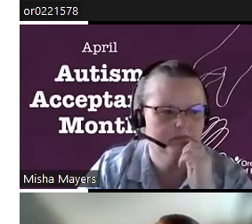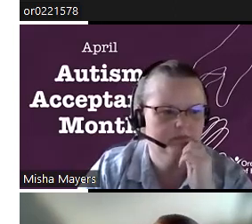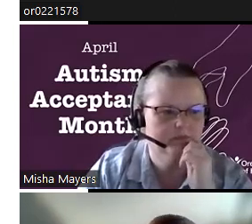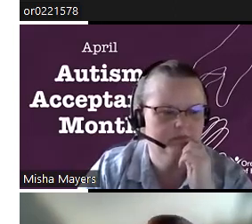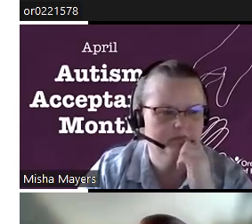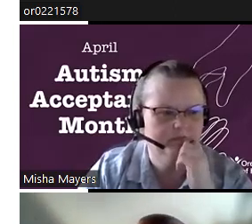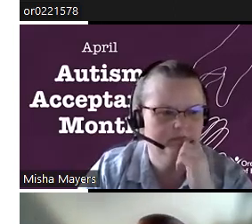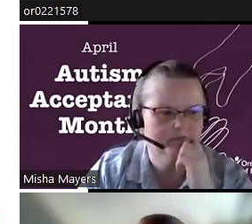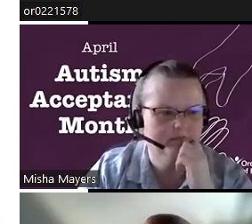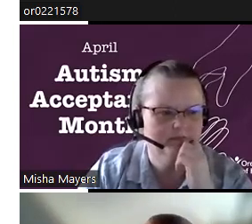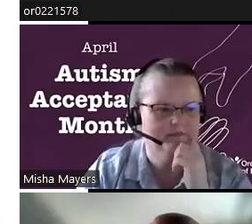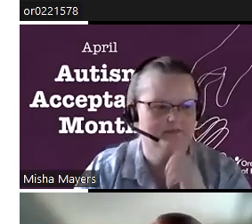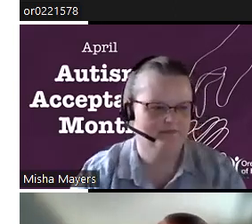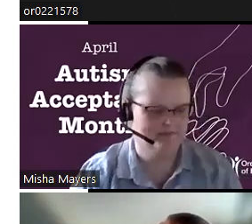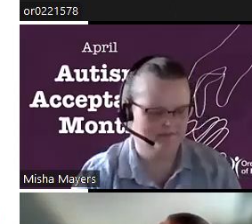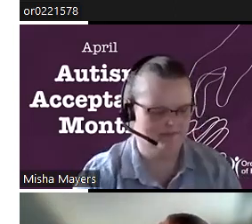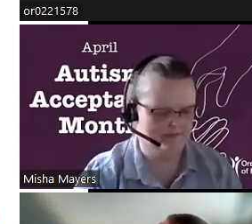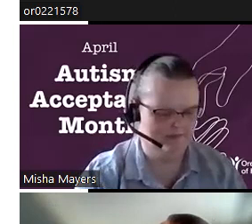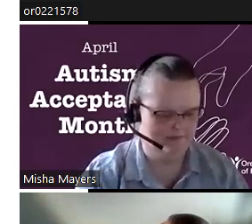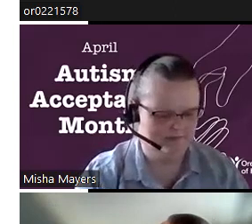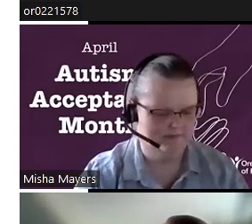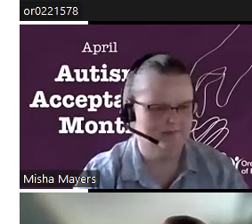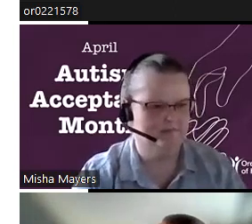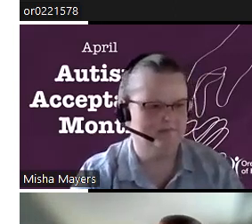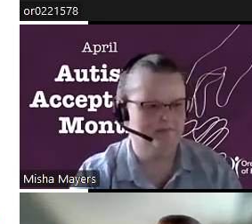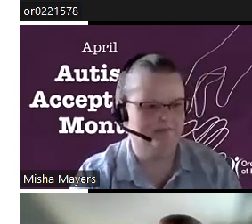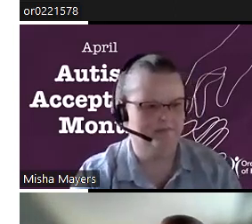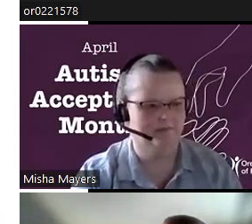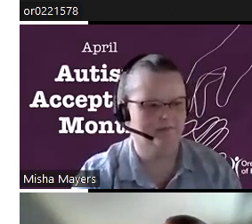CHILDCARE IS EXPENSIVE NO MATTER HOW MUCH YOU MAKE, BUT I COULD HAVE AFFORDED A LICENSE